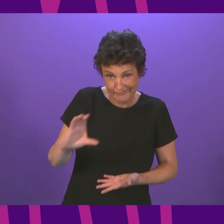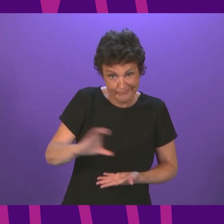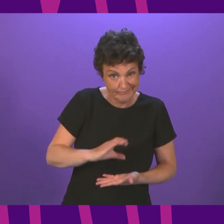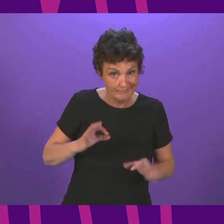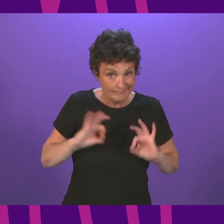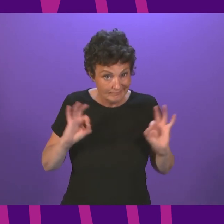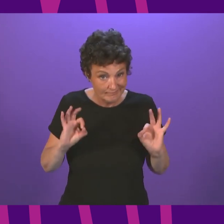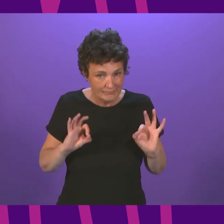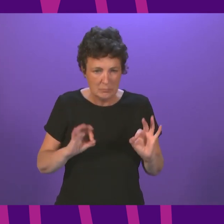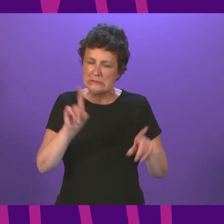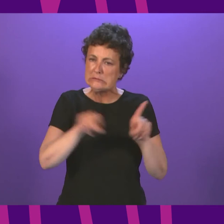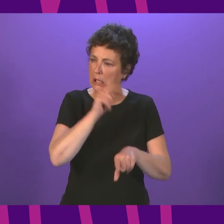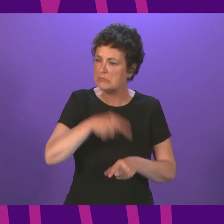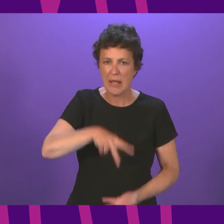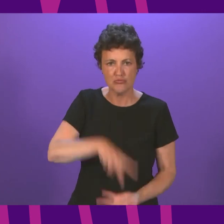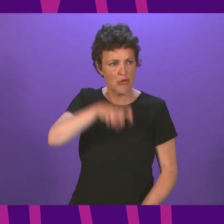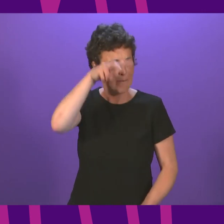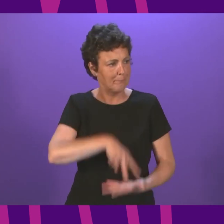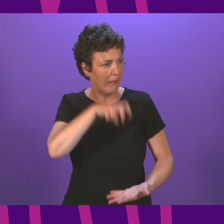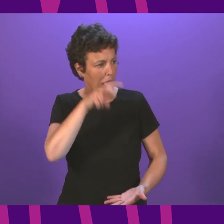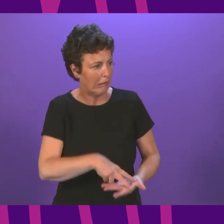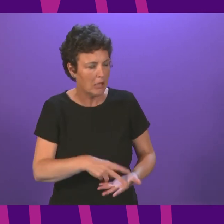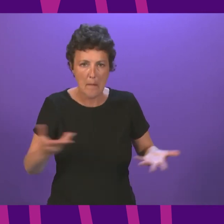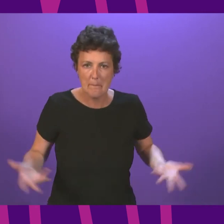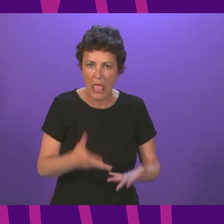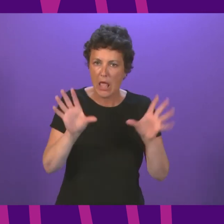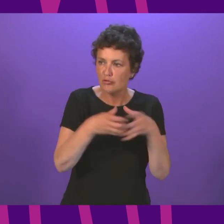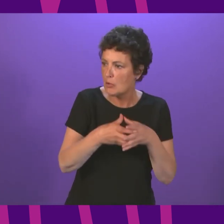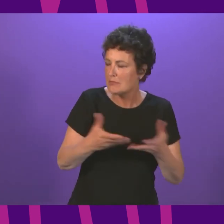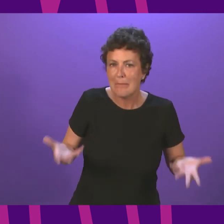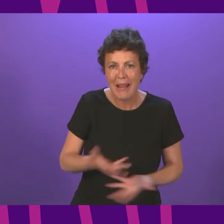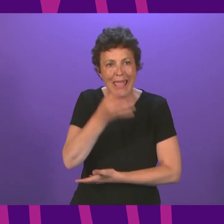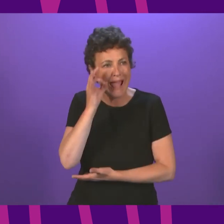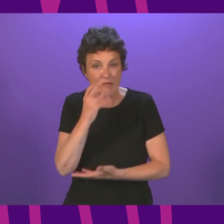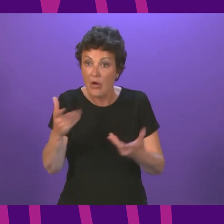rumour that the bill was an early exercise in continuing professional development for new members of Parliament—a crash course in legislation over a three-day period. That